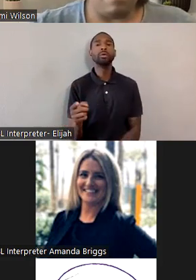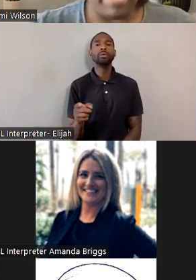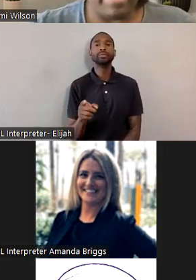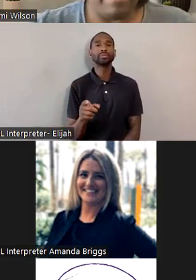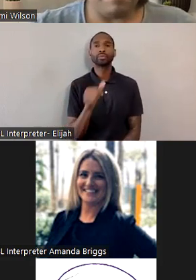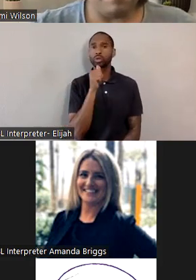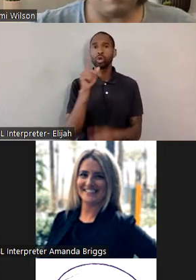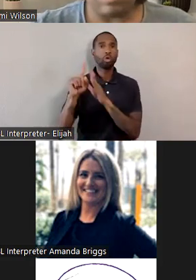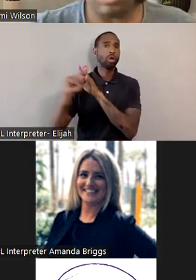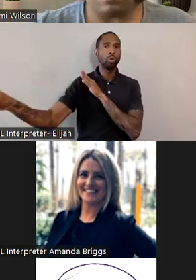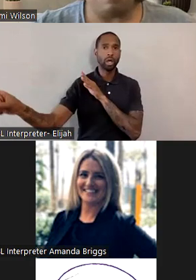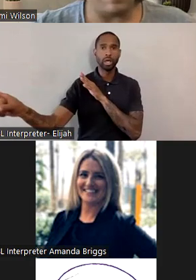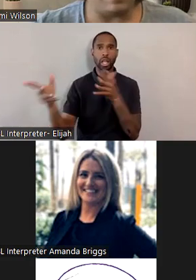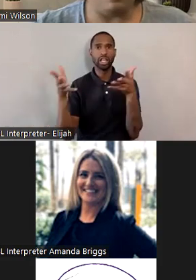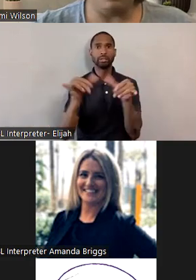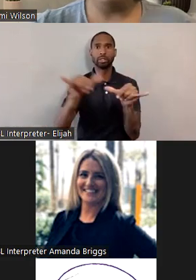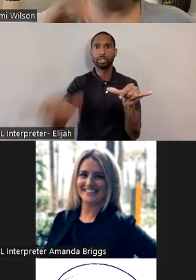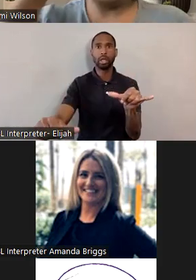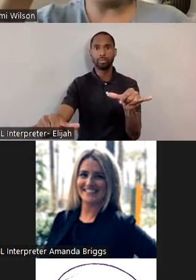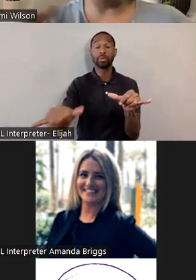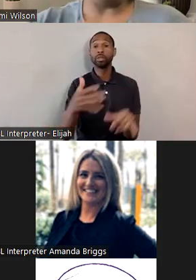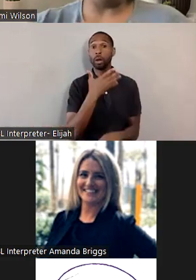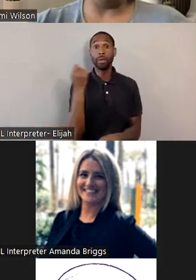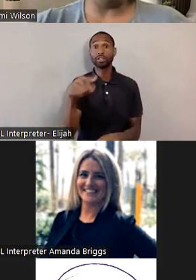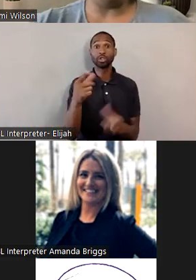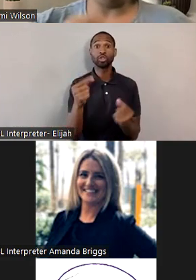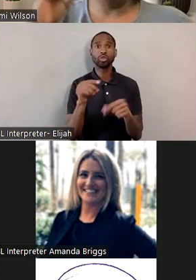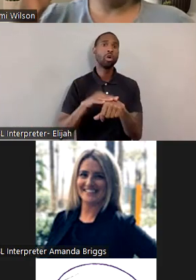run away. So best thing you do call 911.